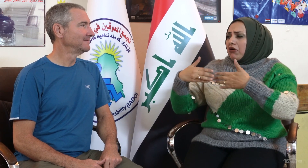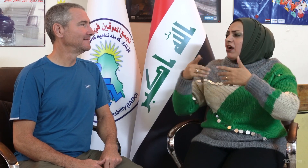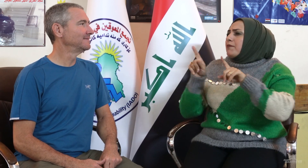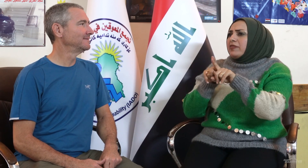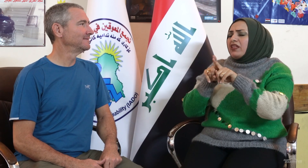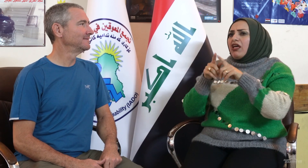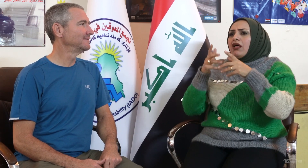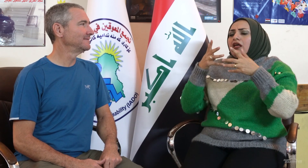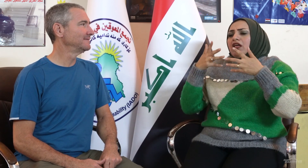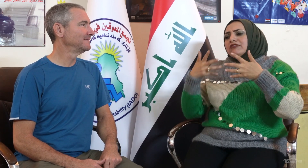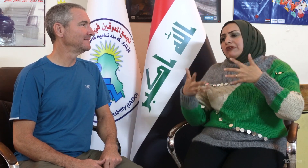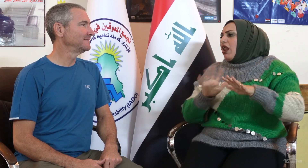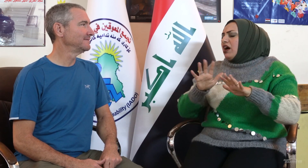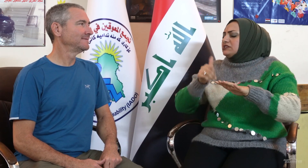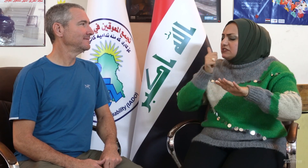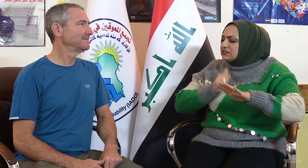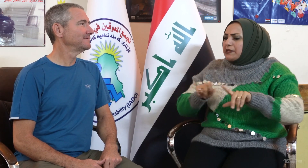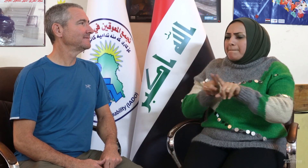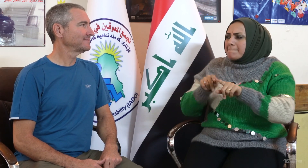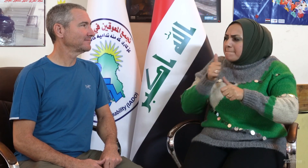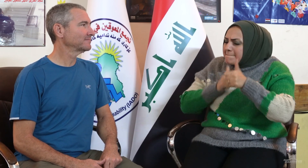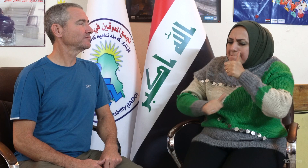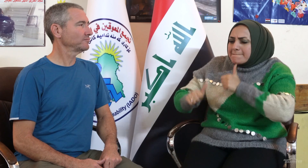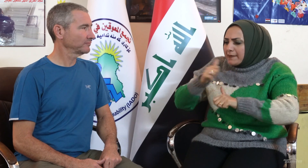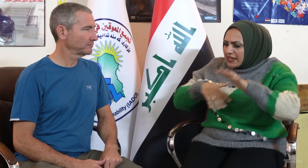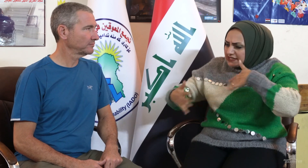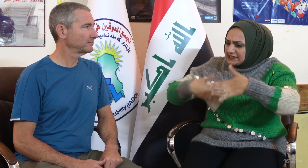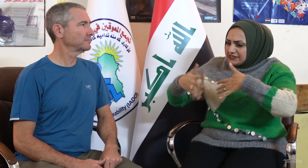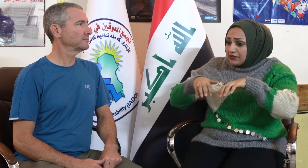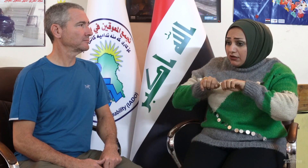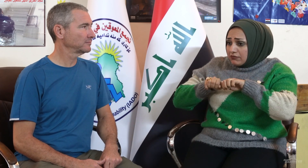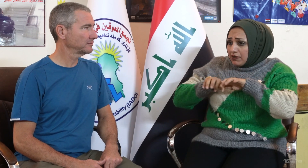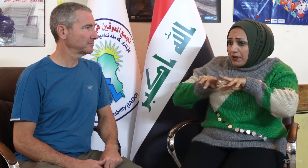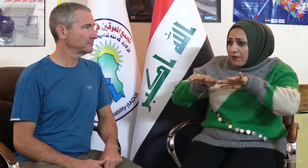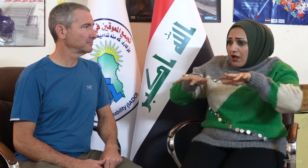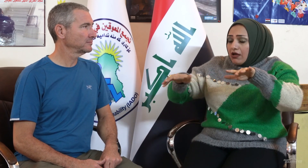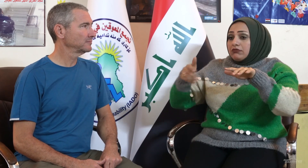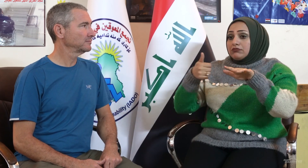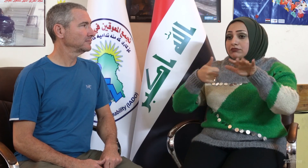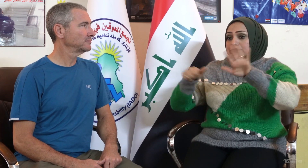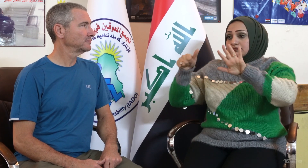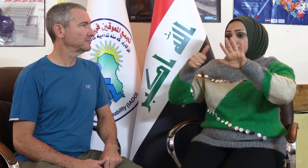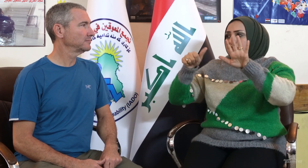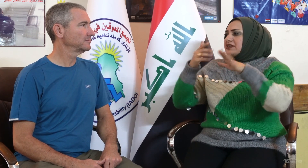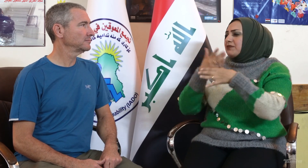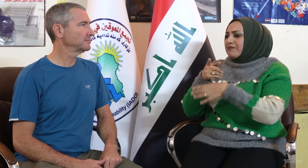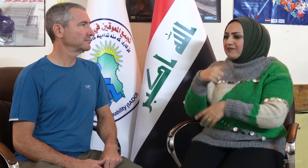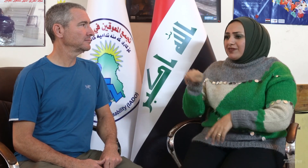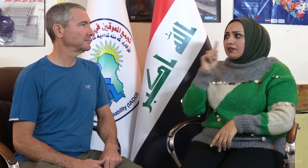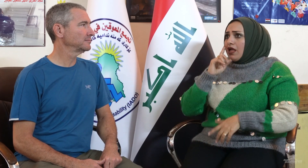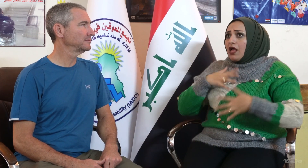It will require a lot of patience, but it can have a ripple effect. Deaf students can continue beyond the 6th grade level,